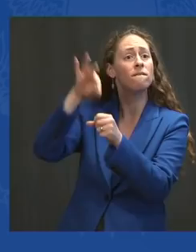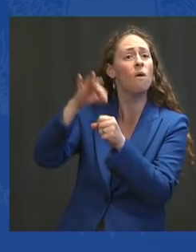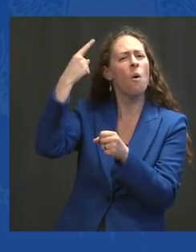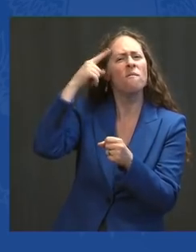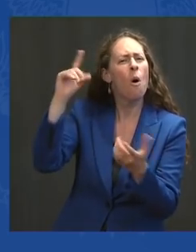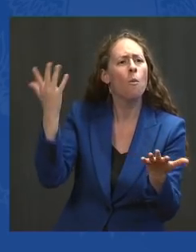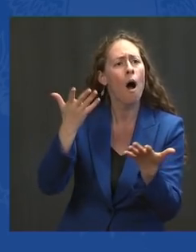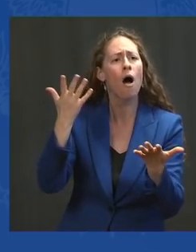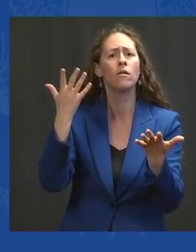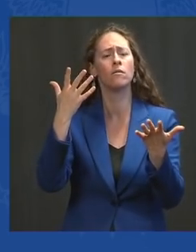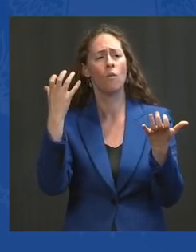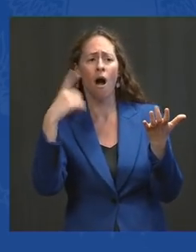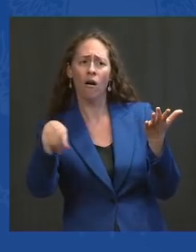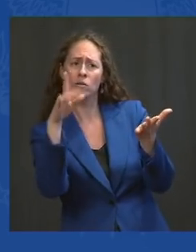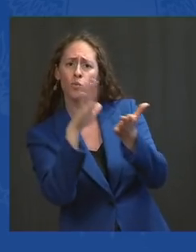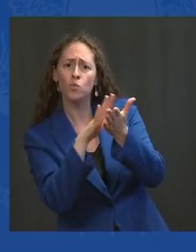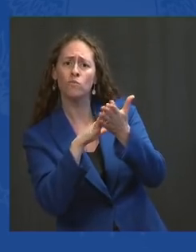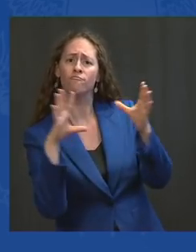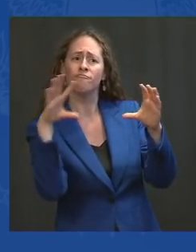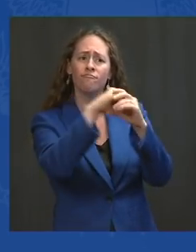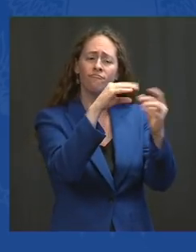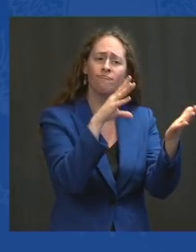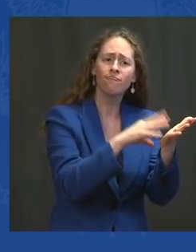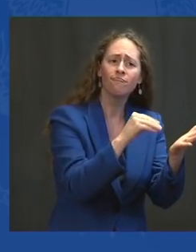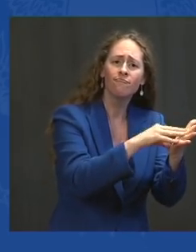Sons and daughters voted for the planet they're going to live on.